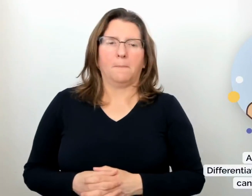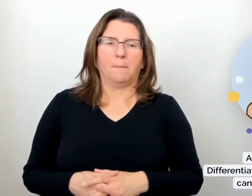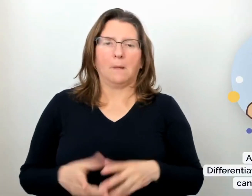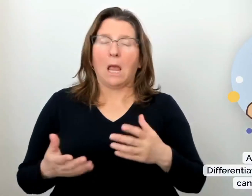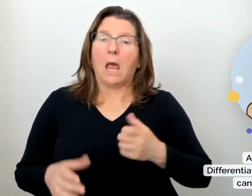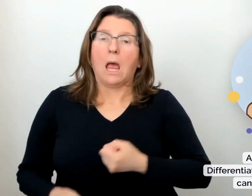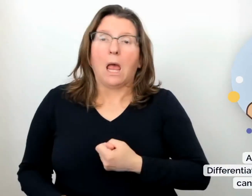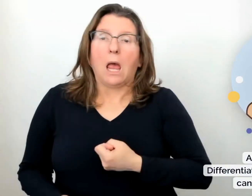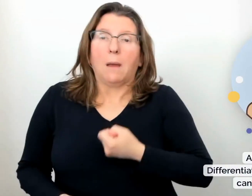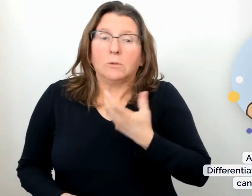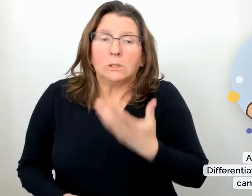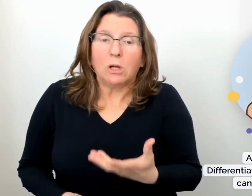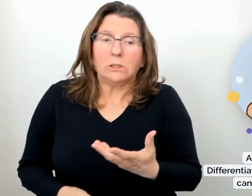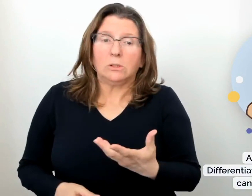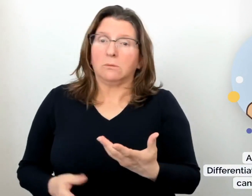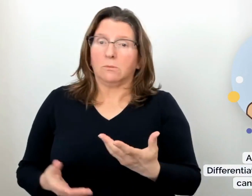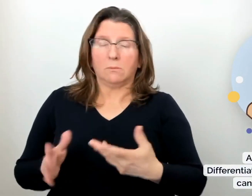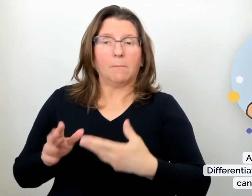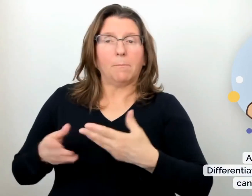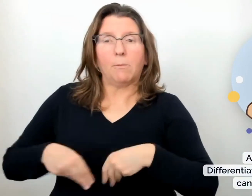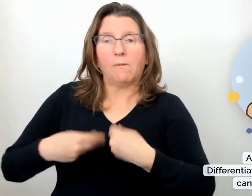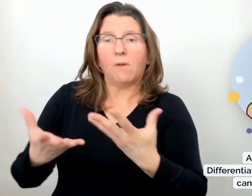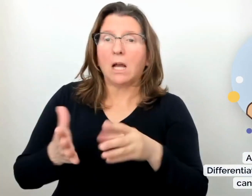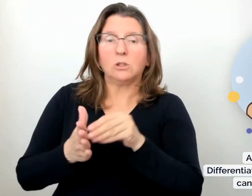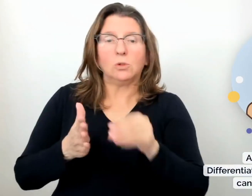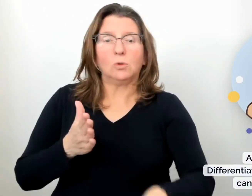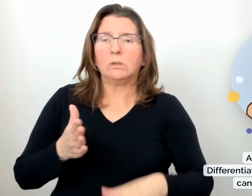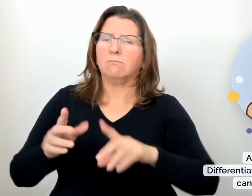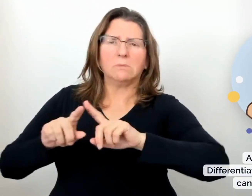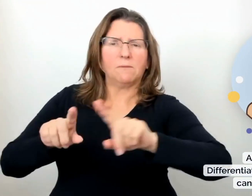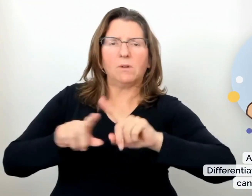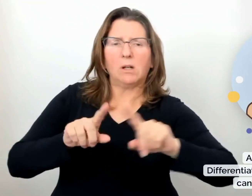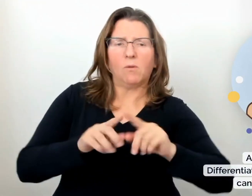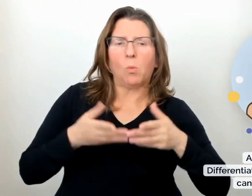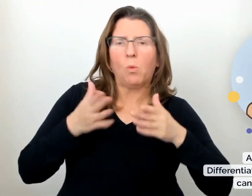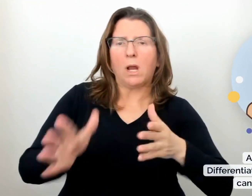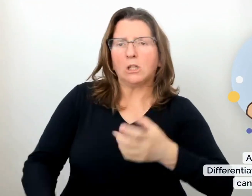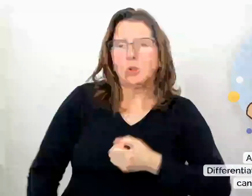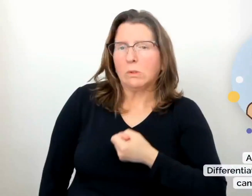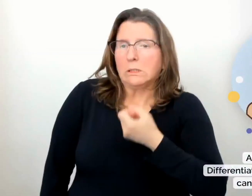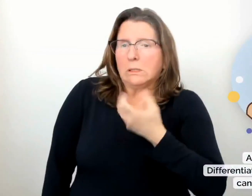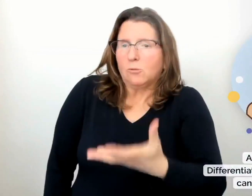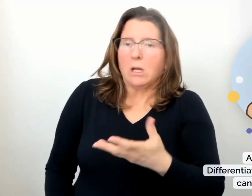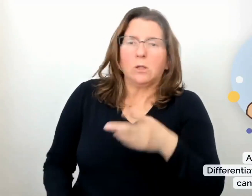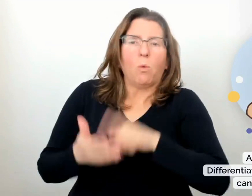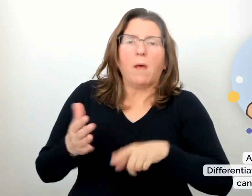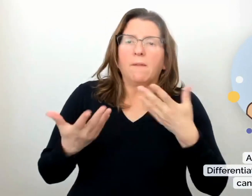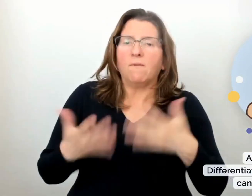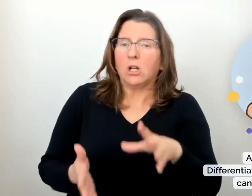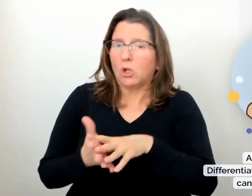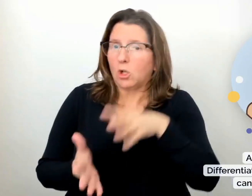This part of the design focuses on the multiple and flexible ways a student can express their learning.